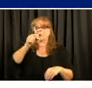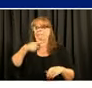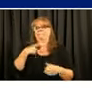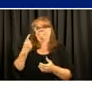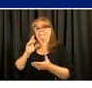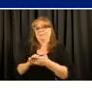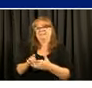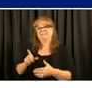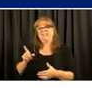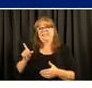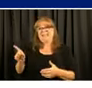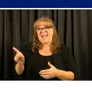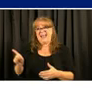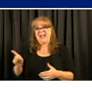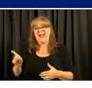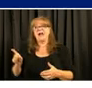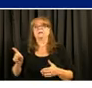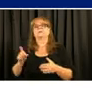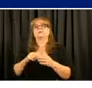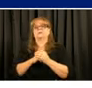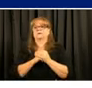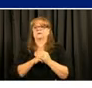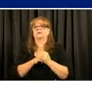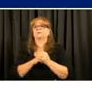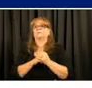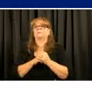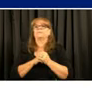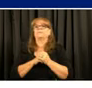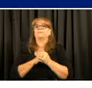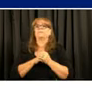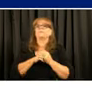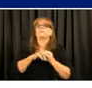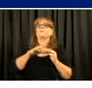increases also in our other stats that we're keeping track of and we'll go a little bit